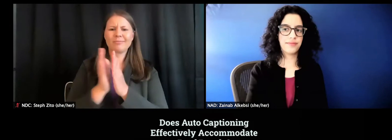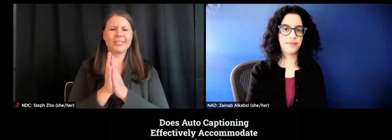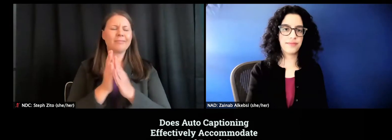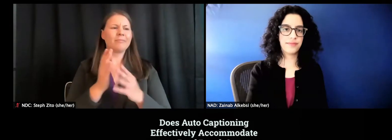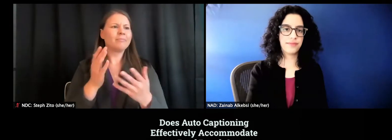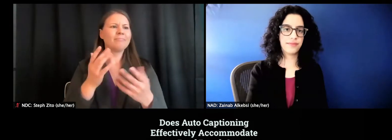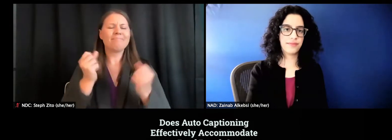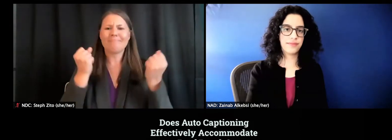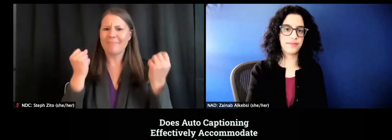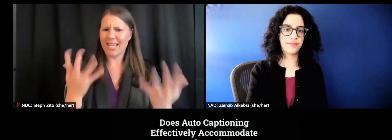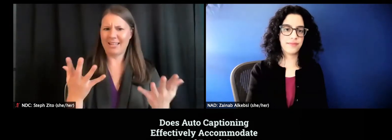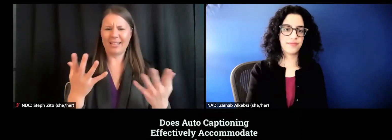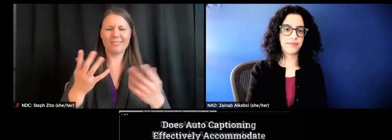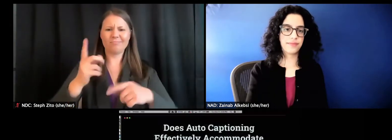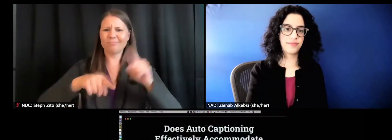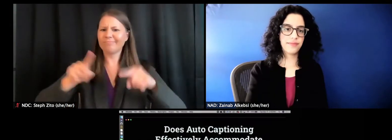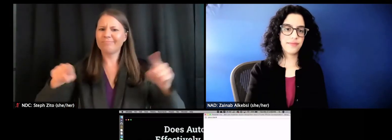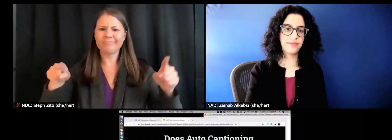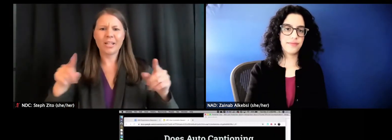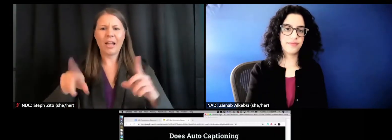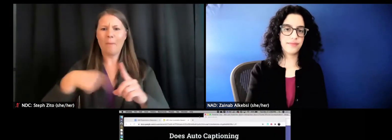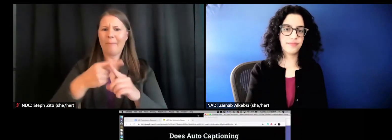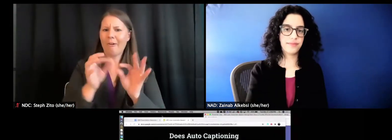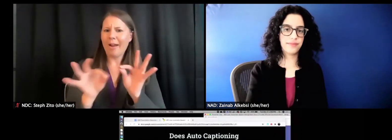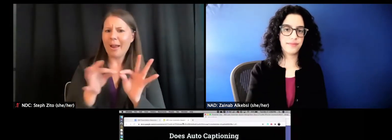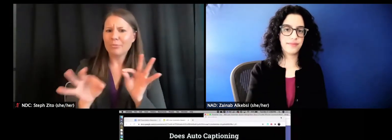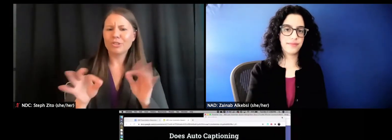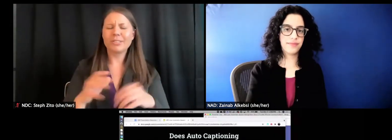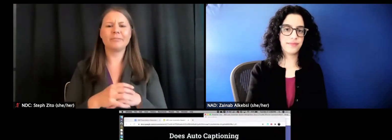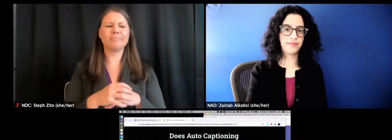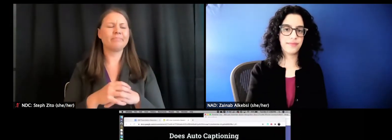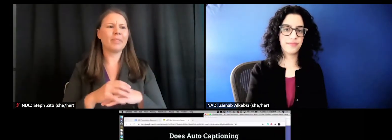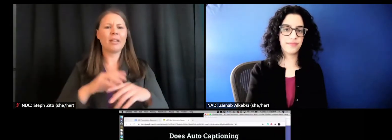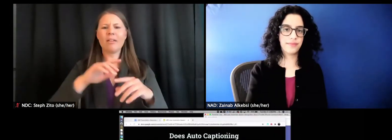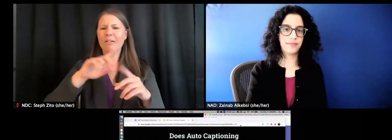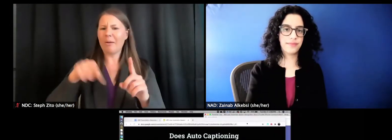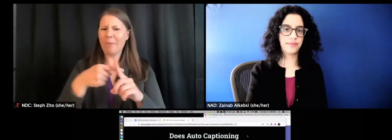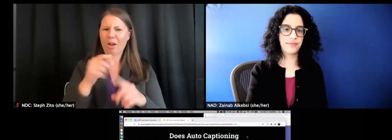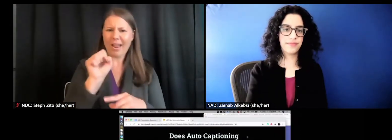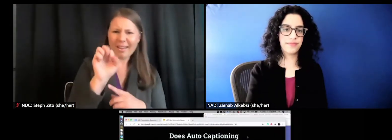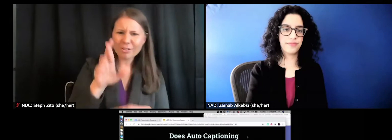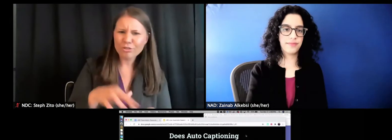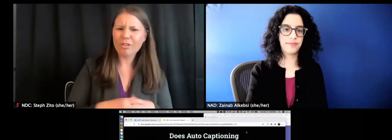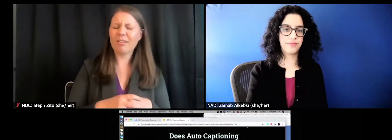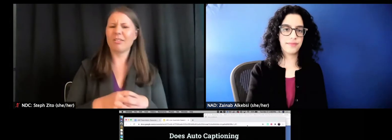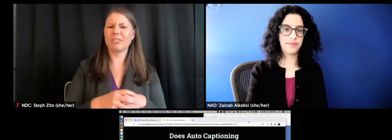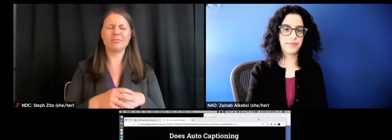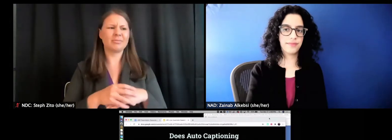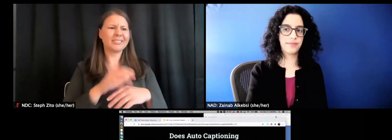The reason NDC decided to host this webinar in collaboration